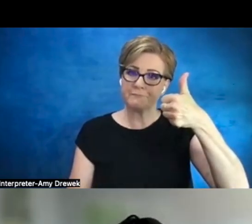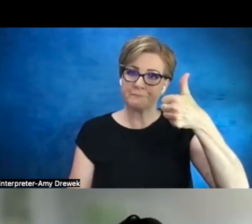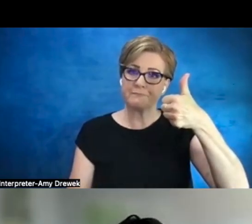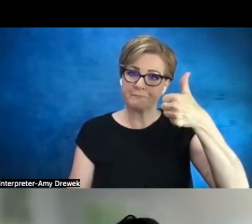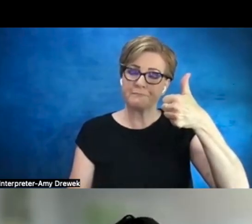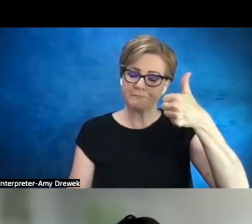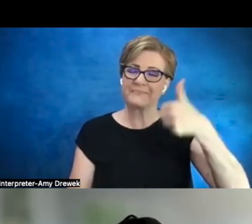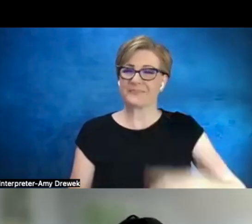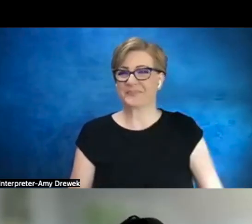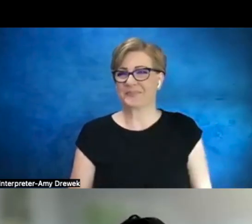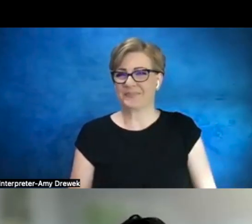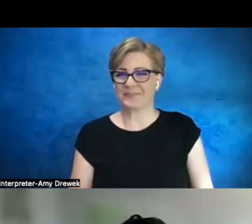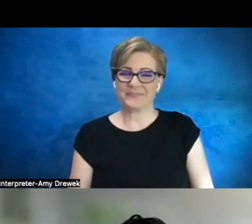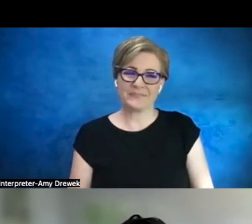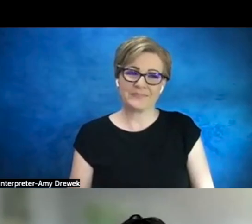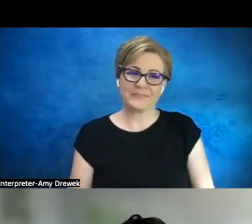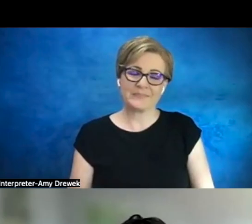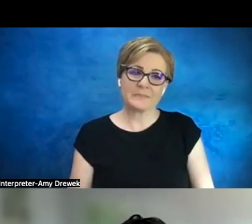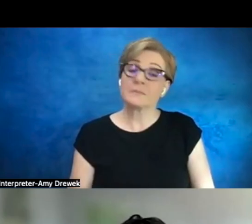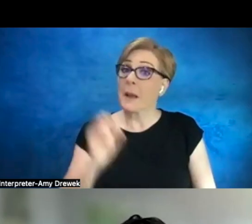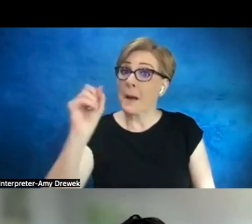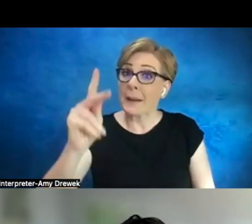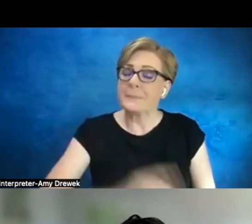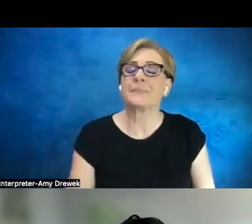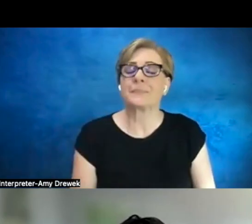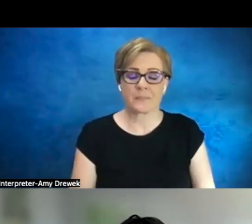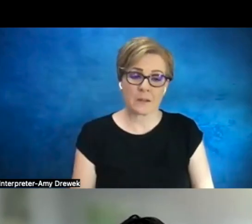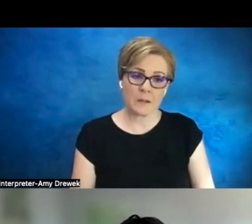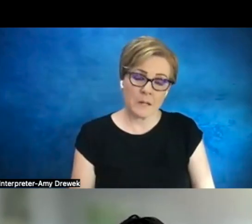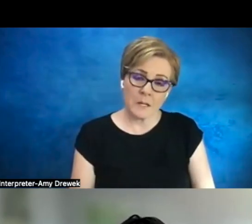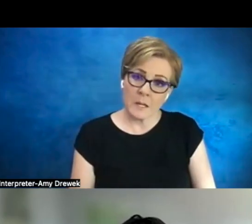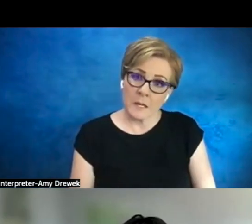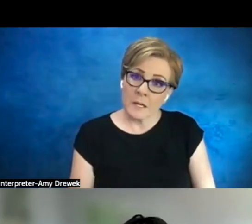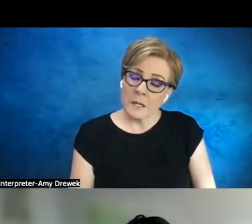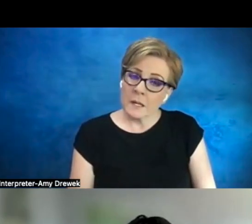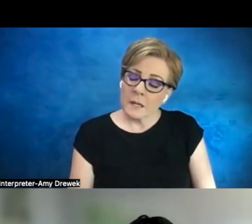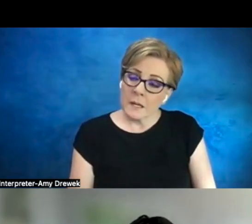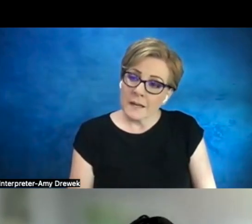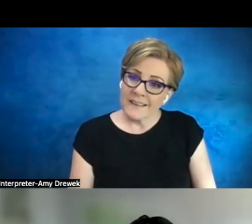Okay! All right, so, hi, everybody,